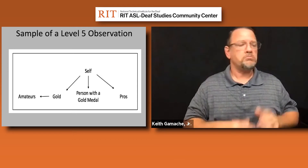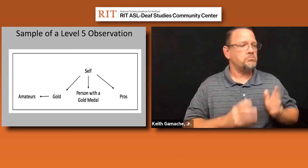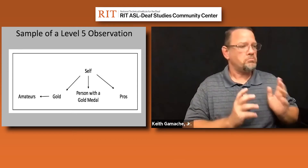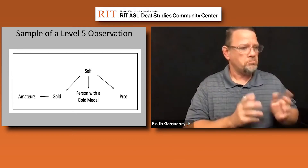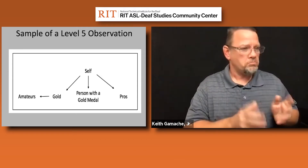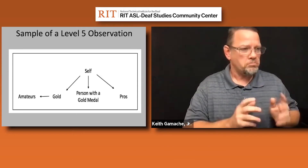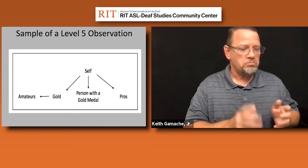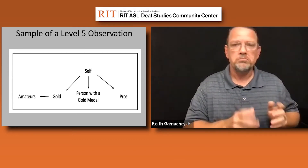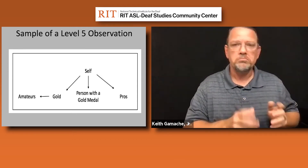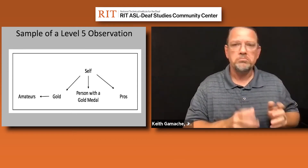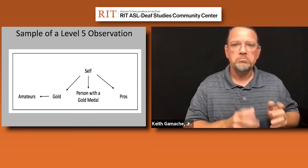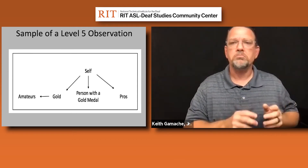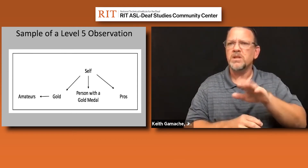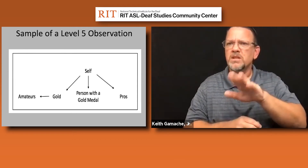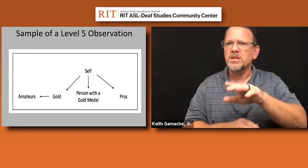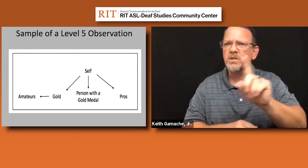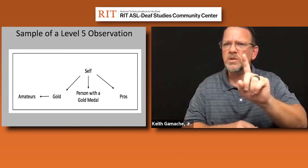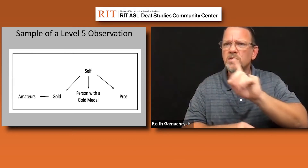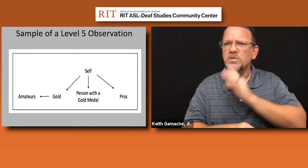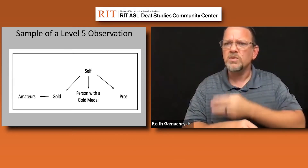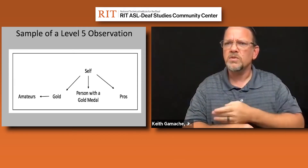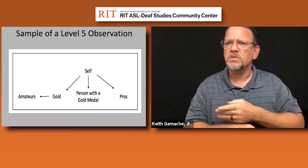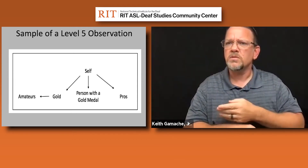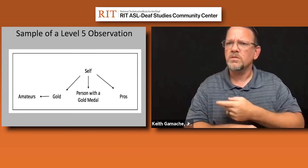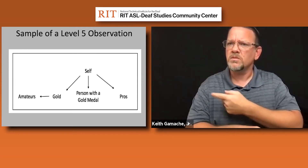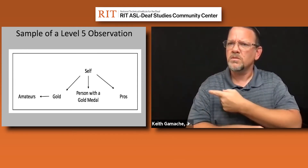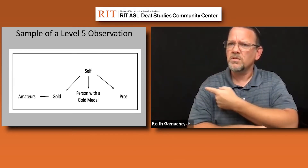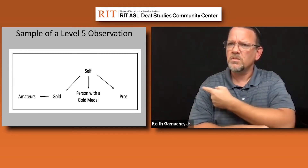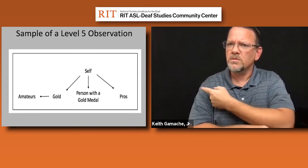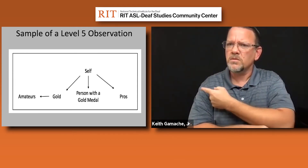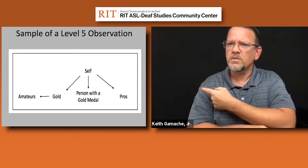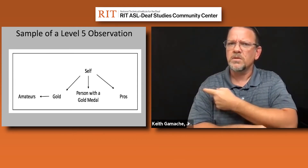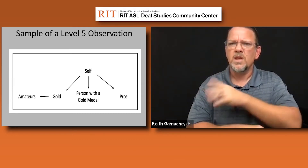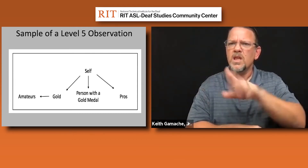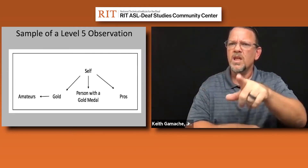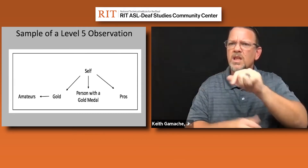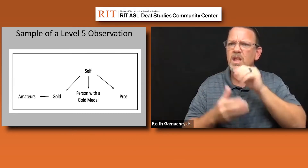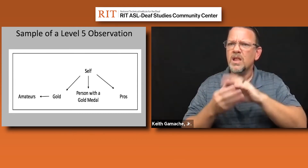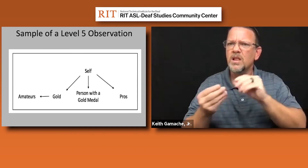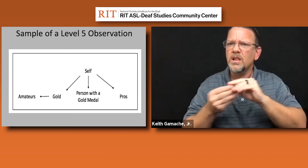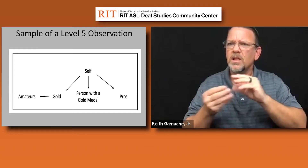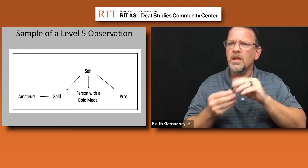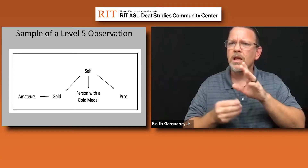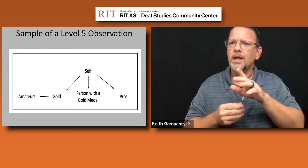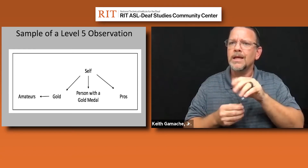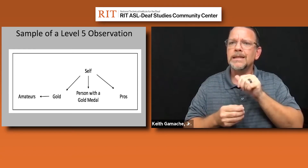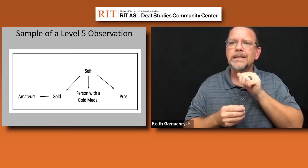I'm talking facing my left, where's my daughter? Oh, my daughter's to the left.